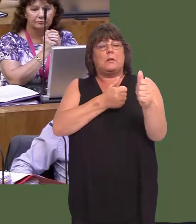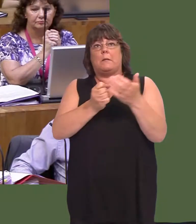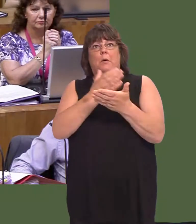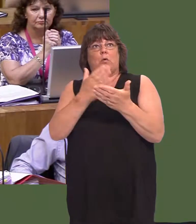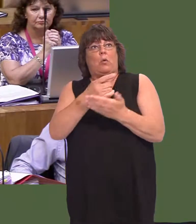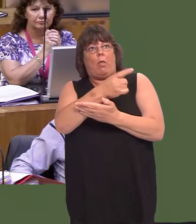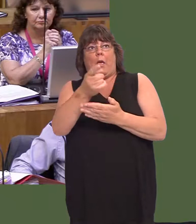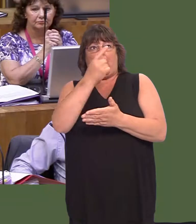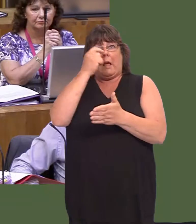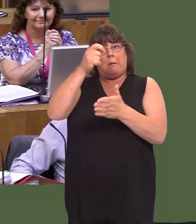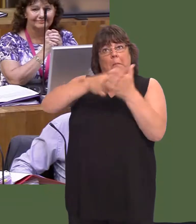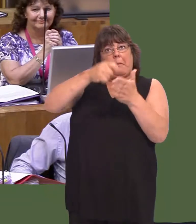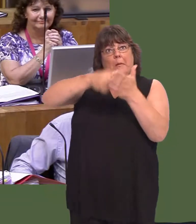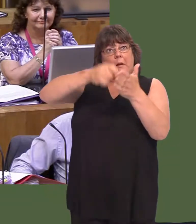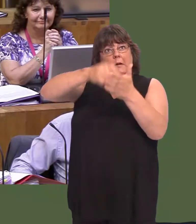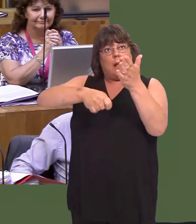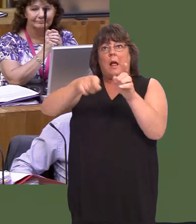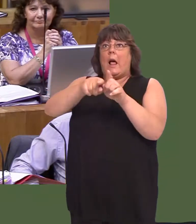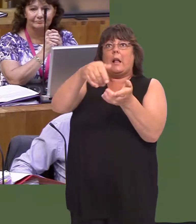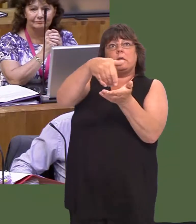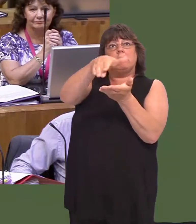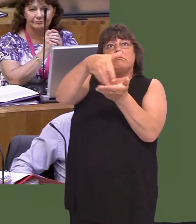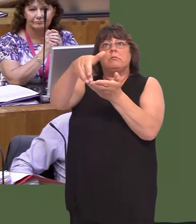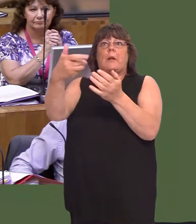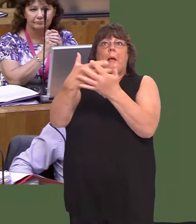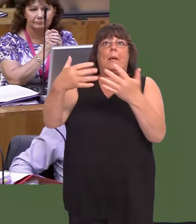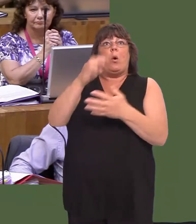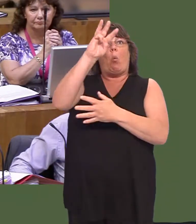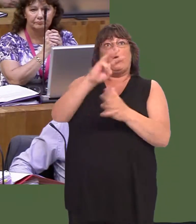sure that theyíre able to procure as many Welsh contracts, certainly, as possible, and